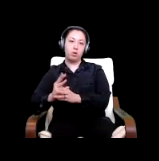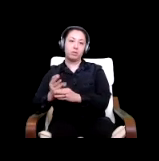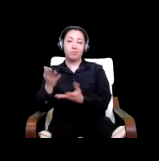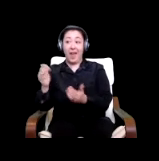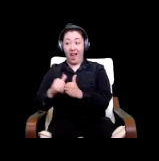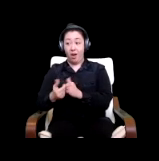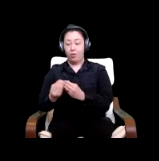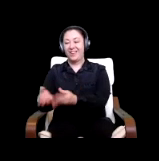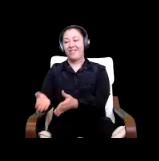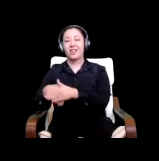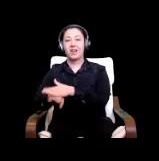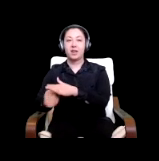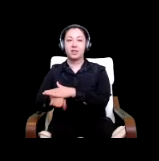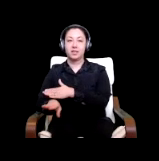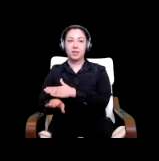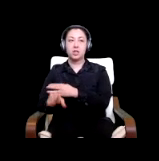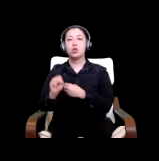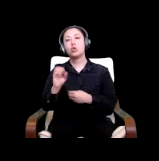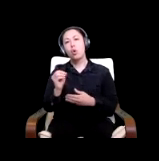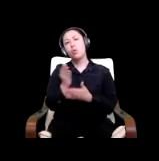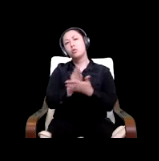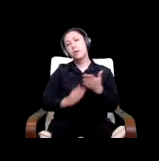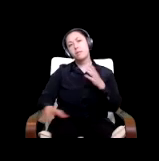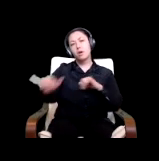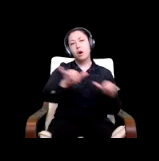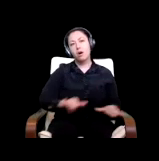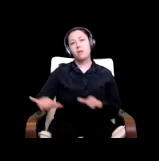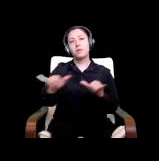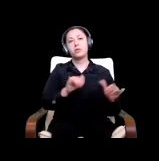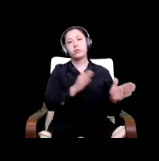Some of the common strategies here are using a combination of the spoken language, sign